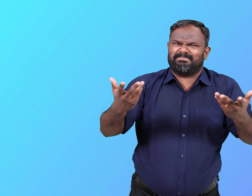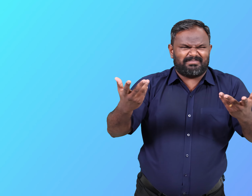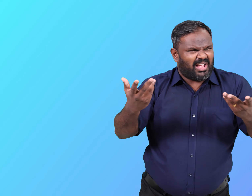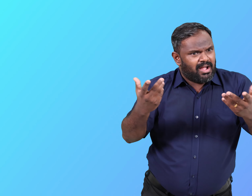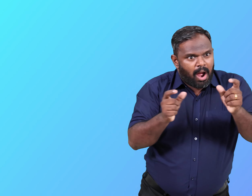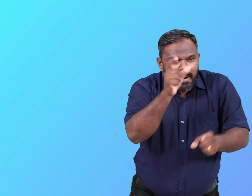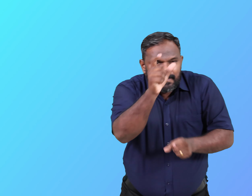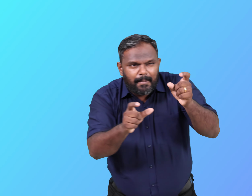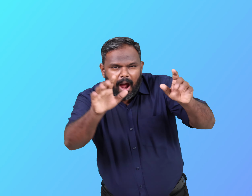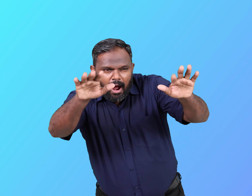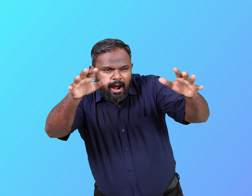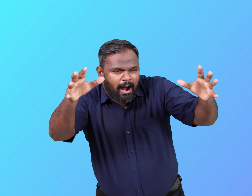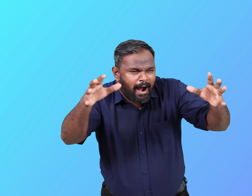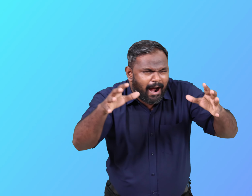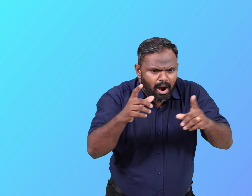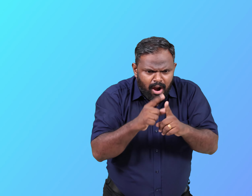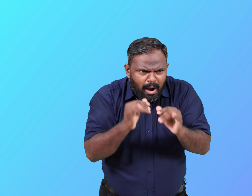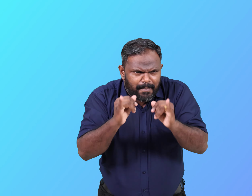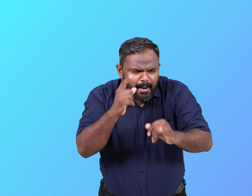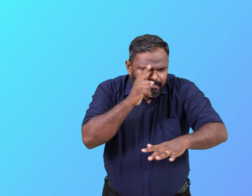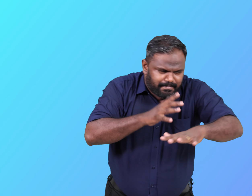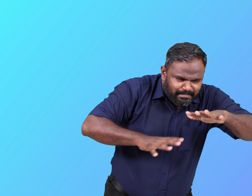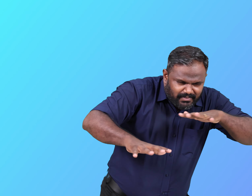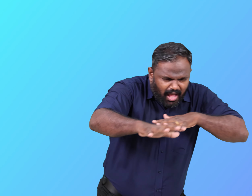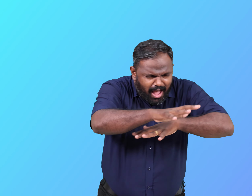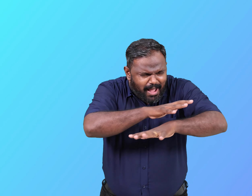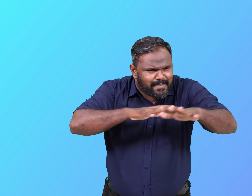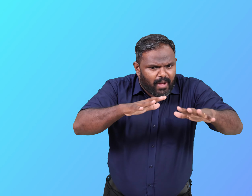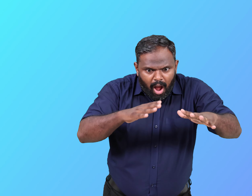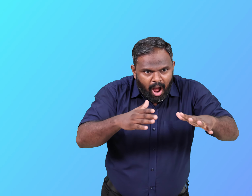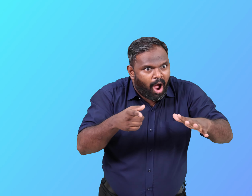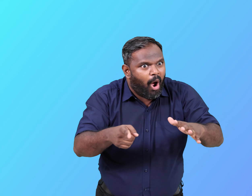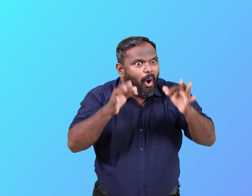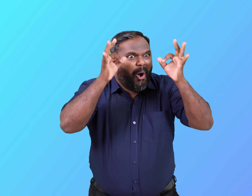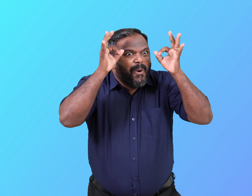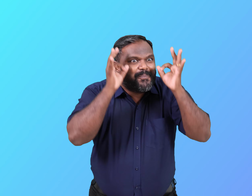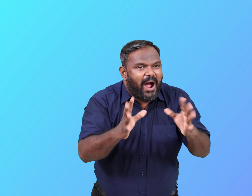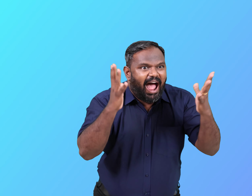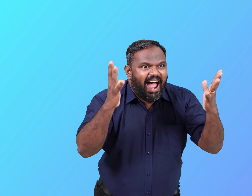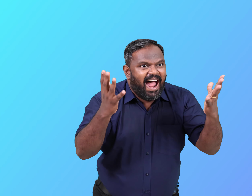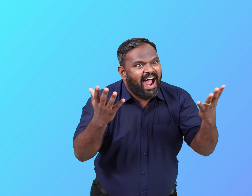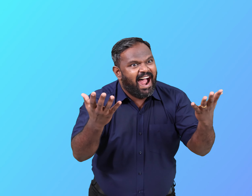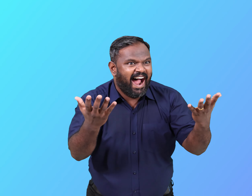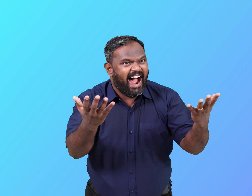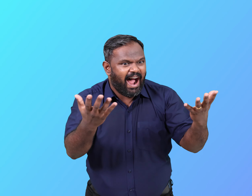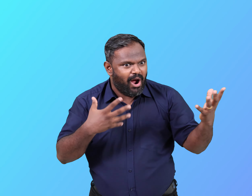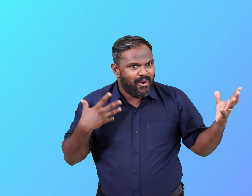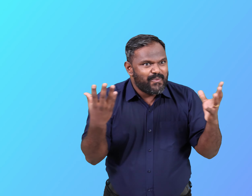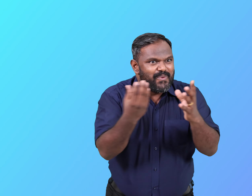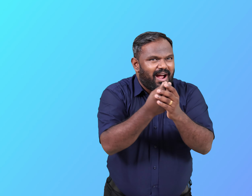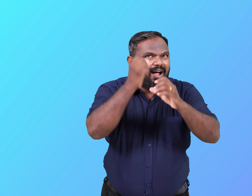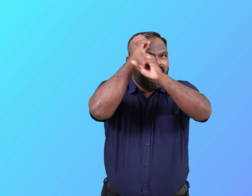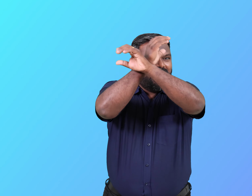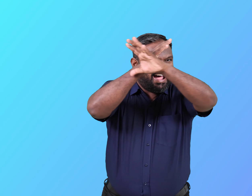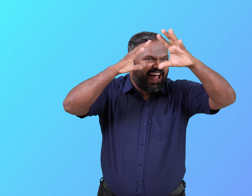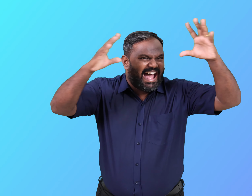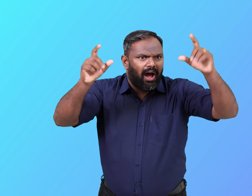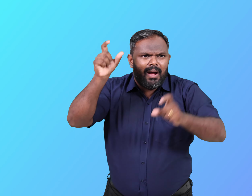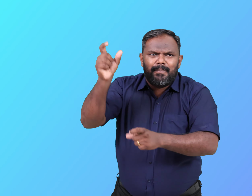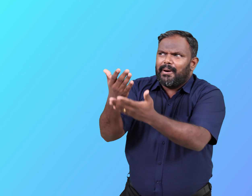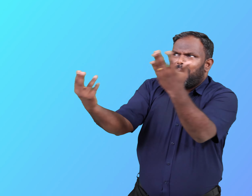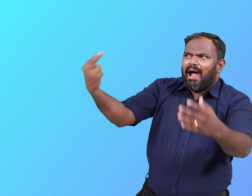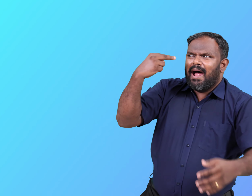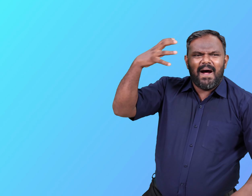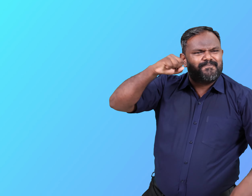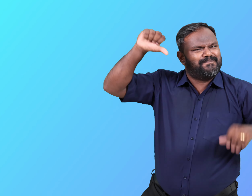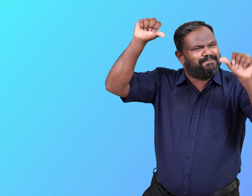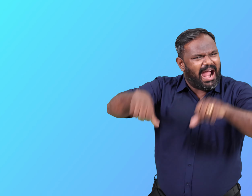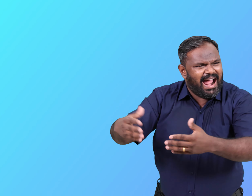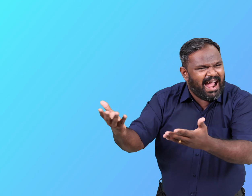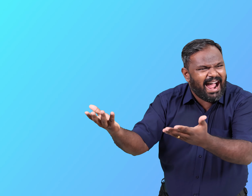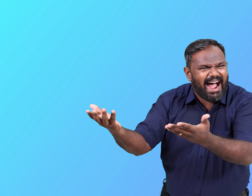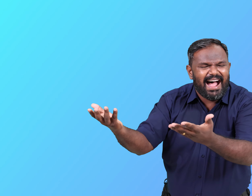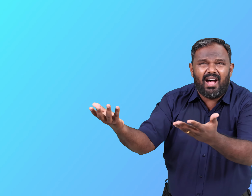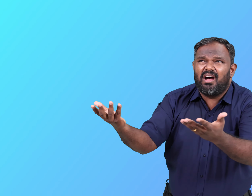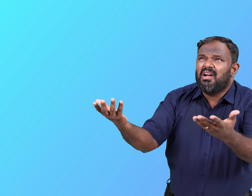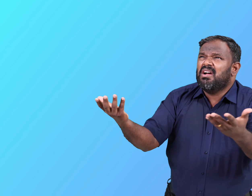They make plans to do evil and say, “We have the perfect plan! Yes, no one can know what we are thinking.”